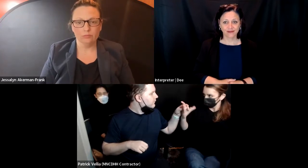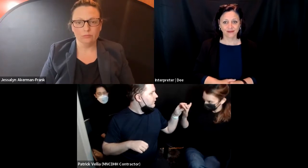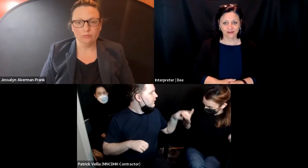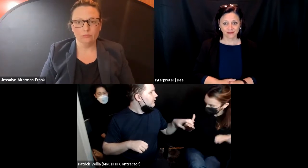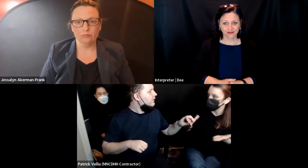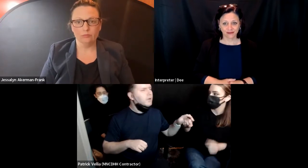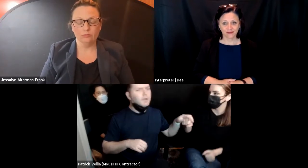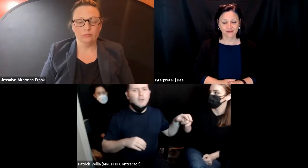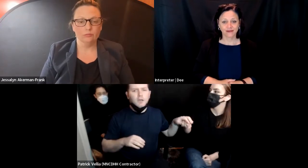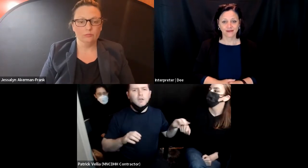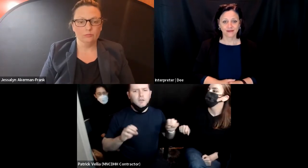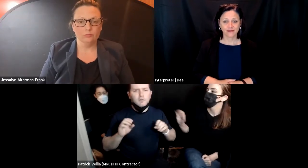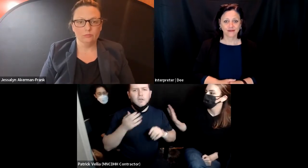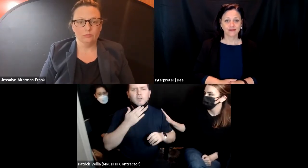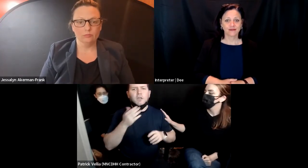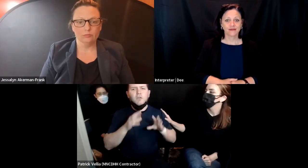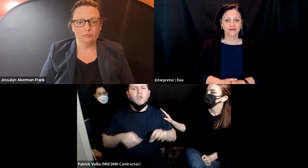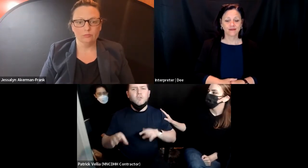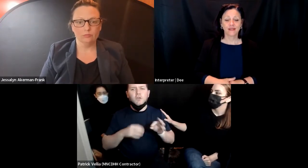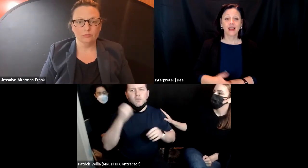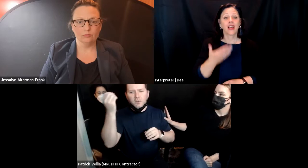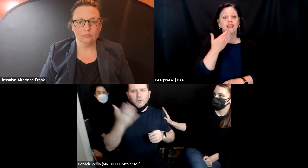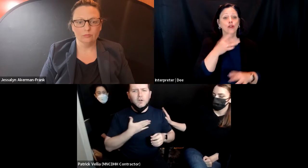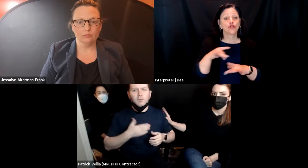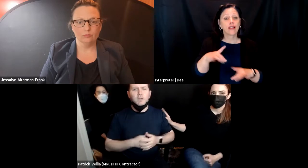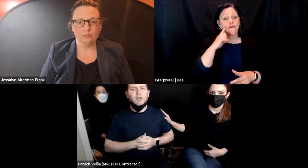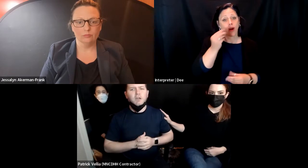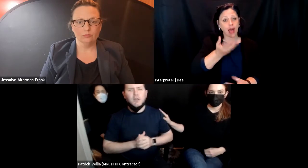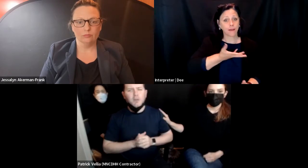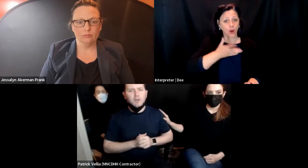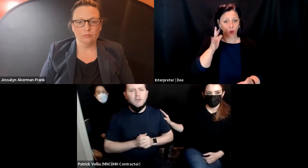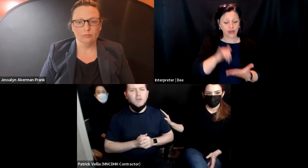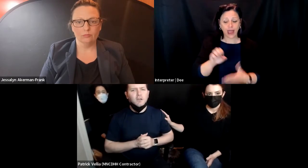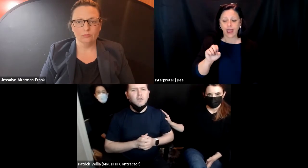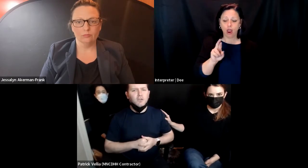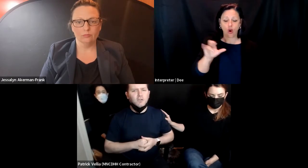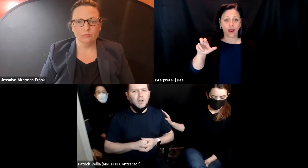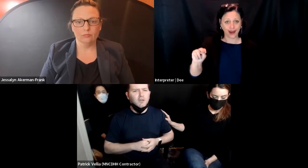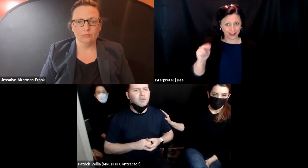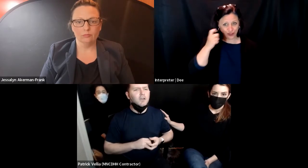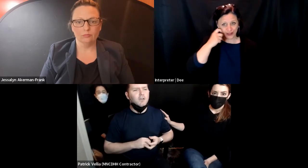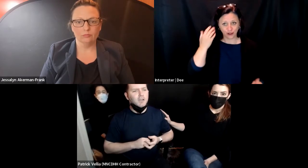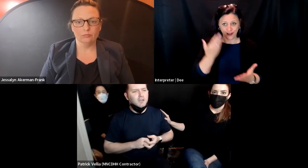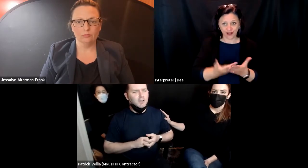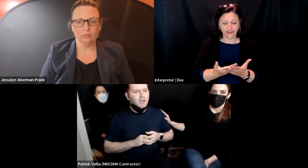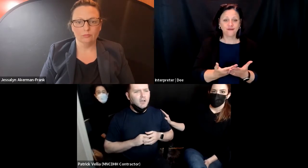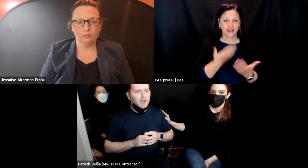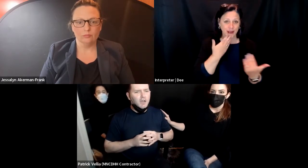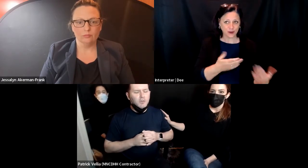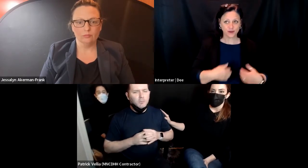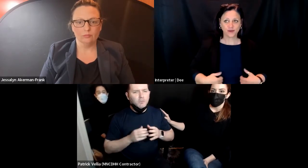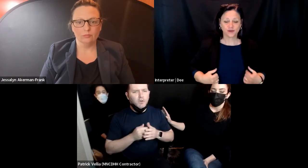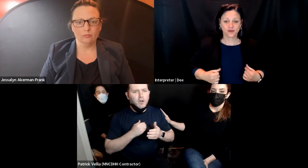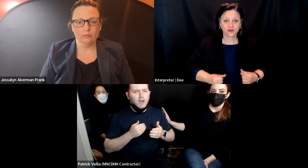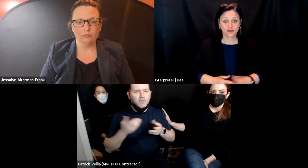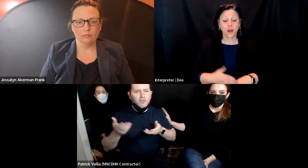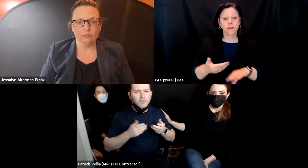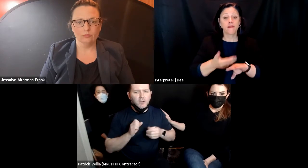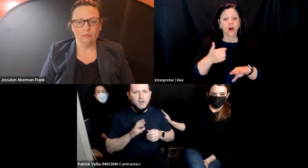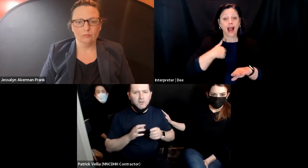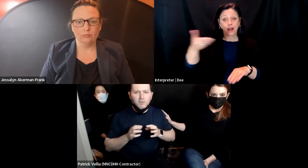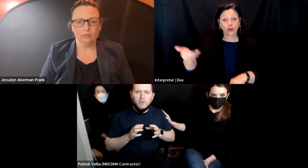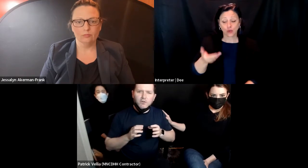And, Patrick, want to let you know that Erin, their screen is on now and they're in the room.